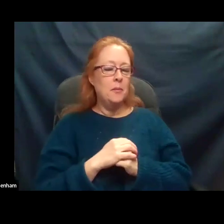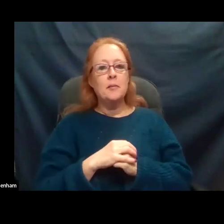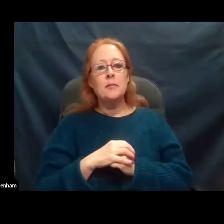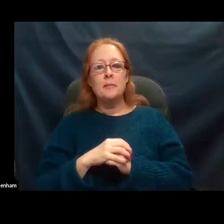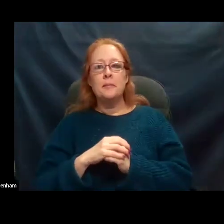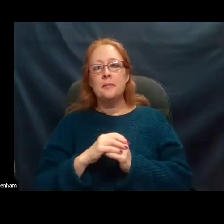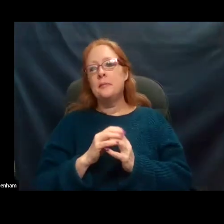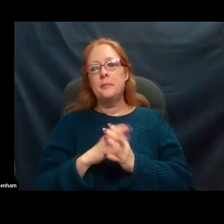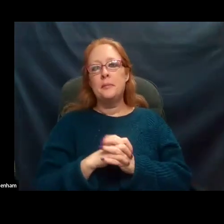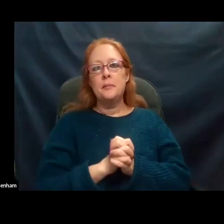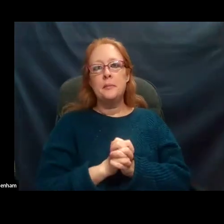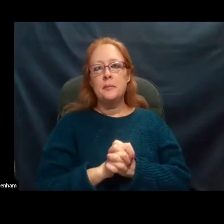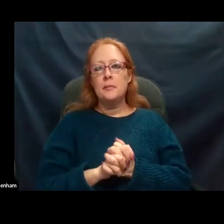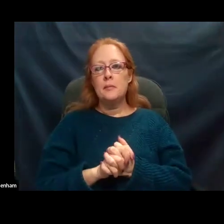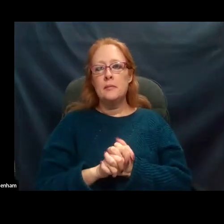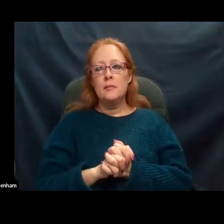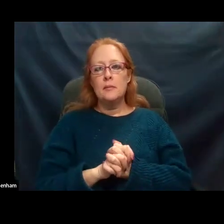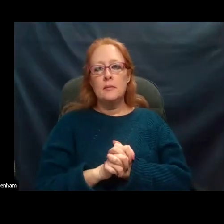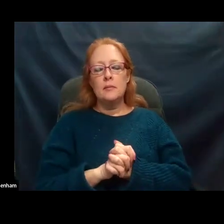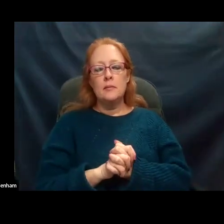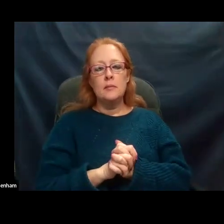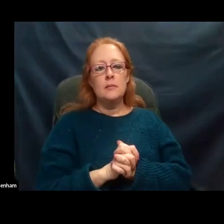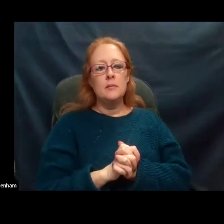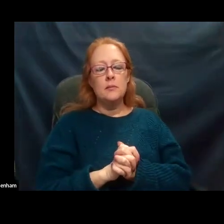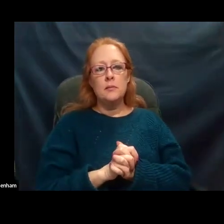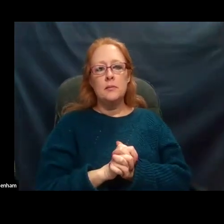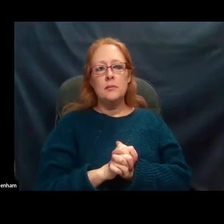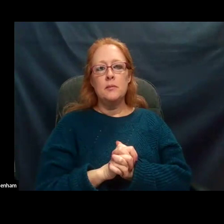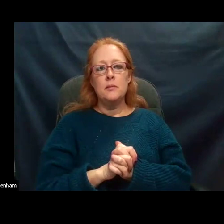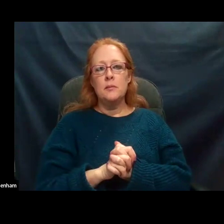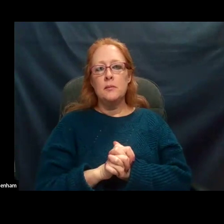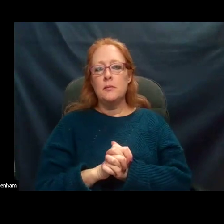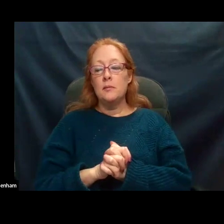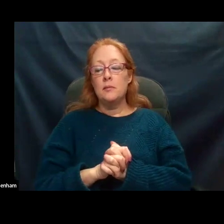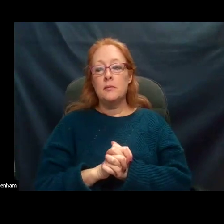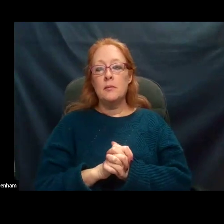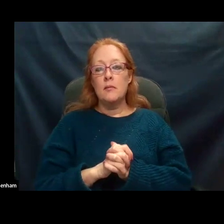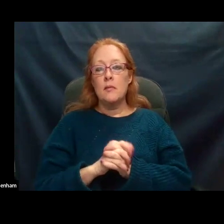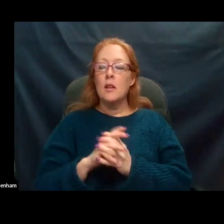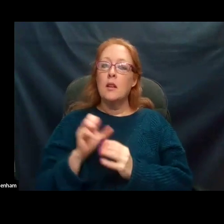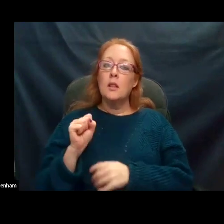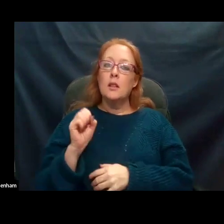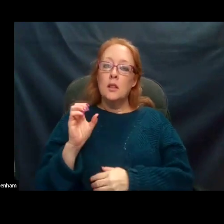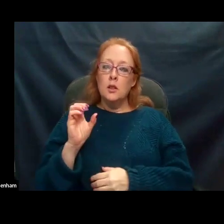Nothing better than a victory.